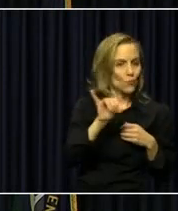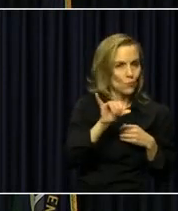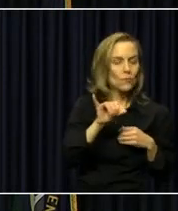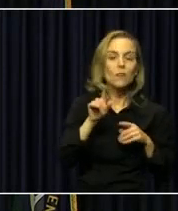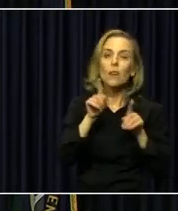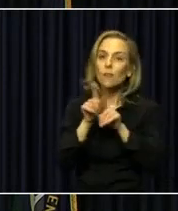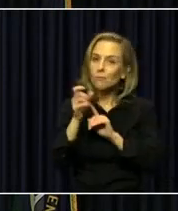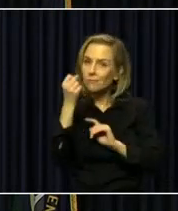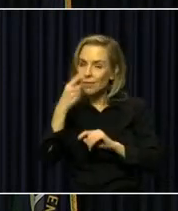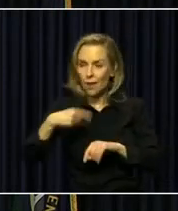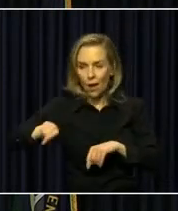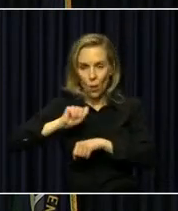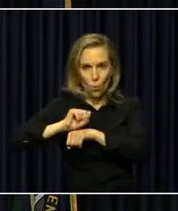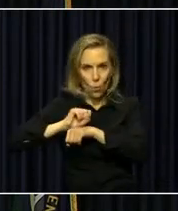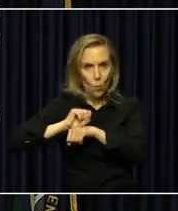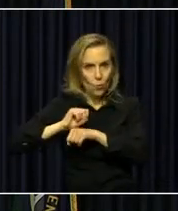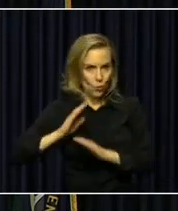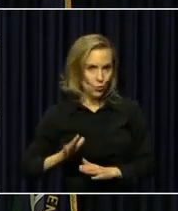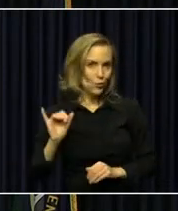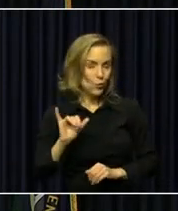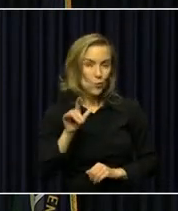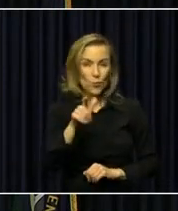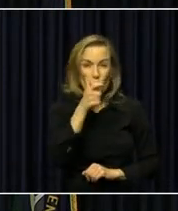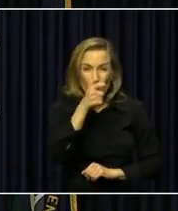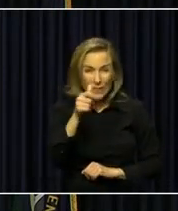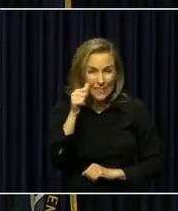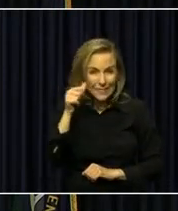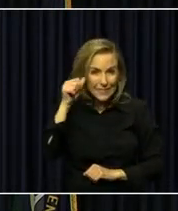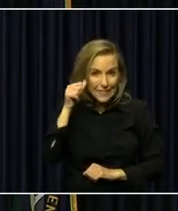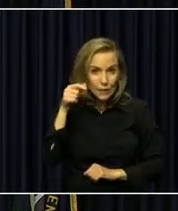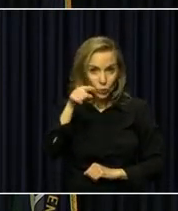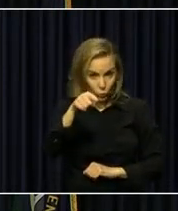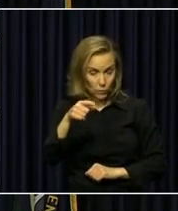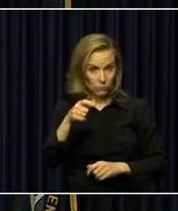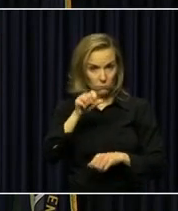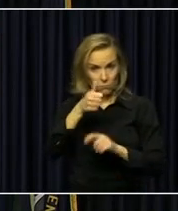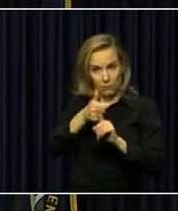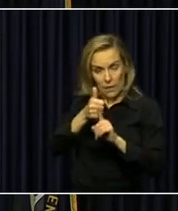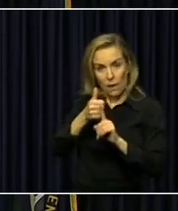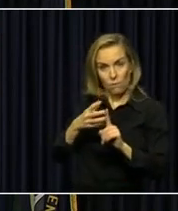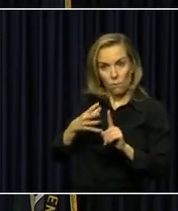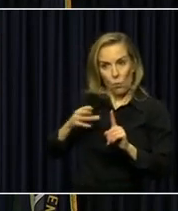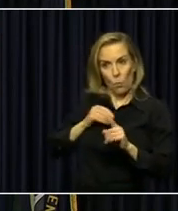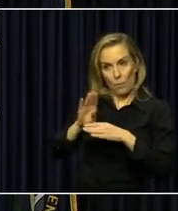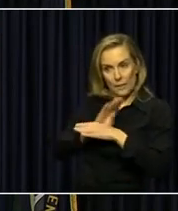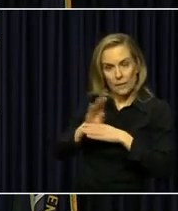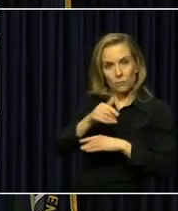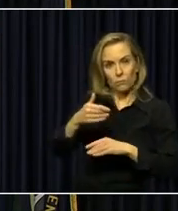GOT TO MAKE SURE THAT WE ARE